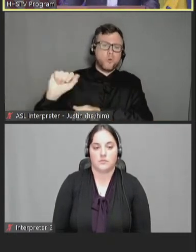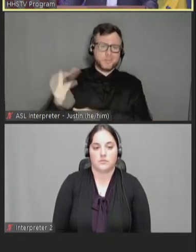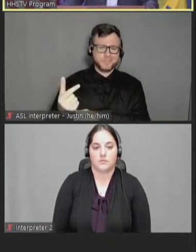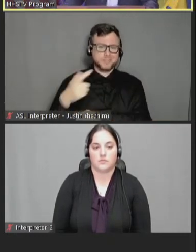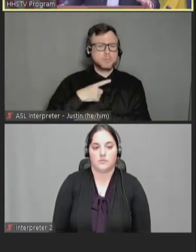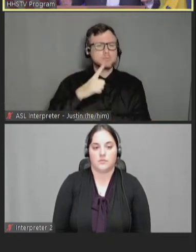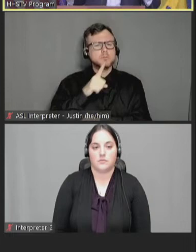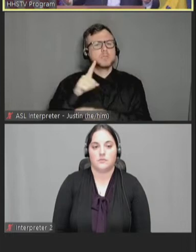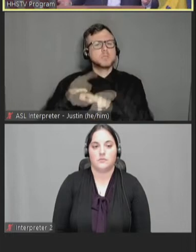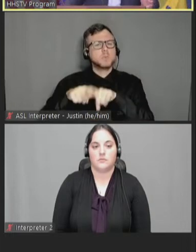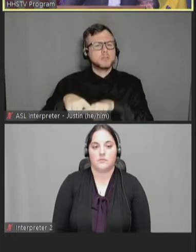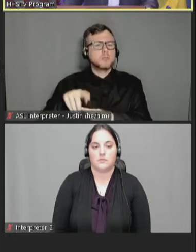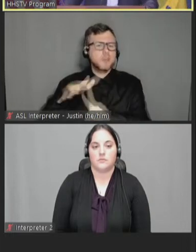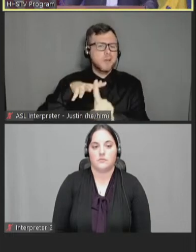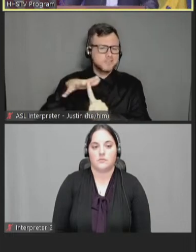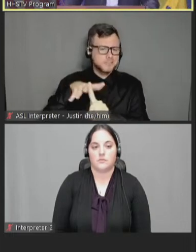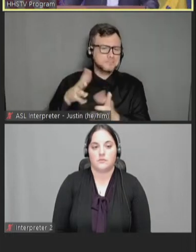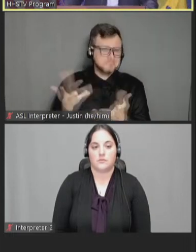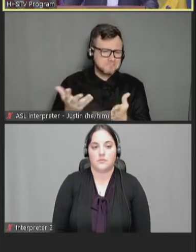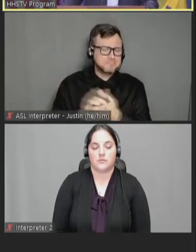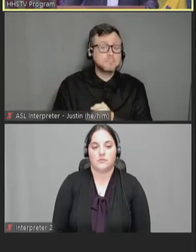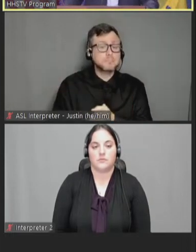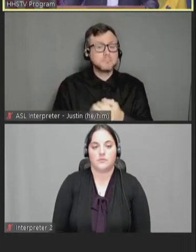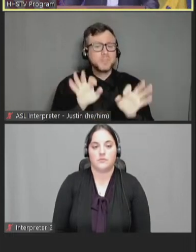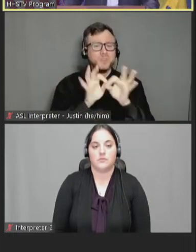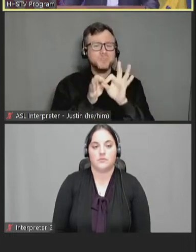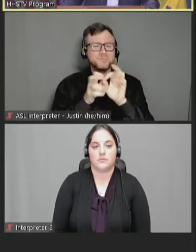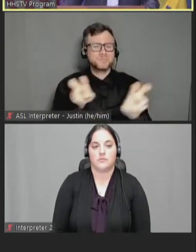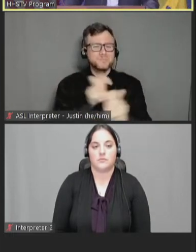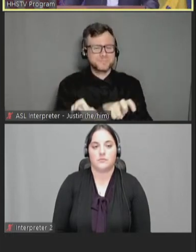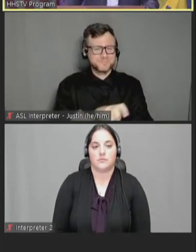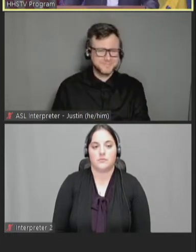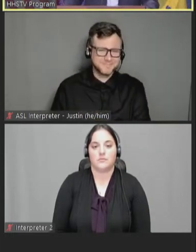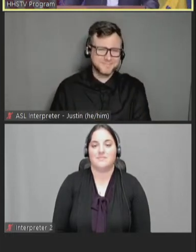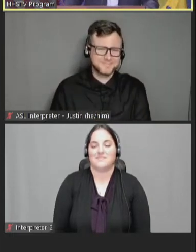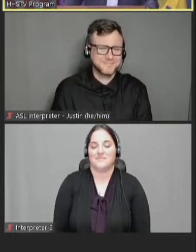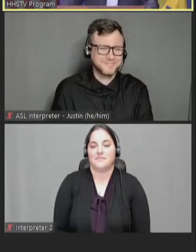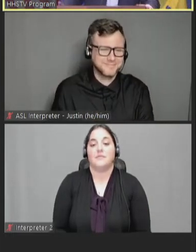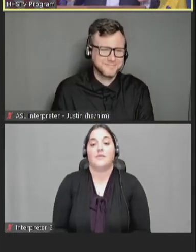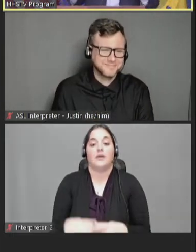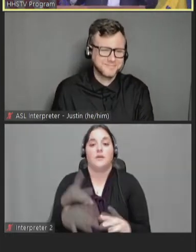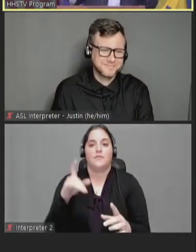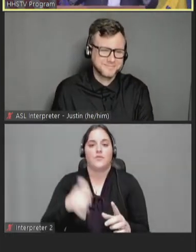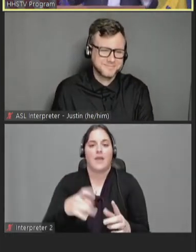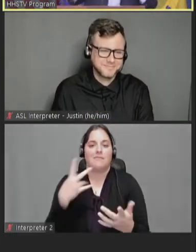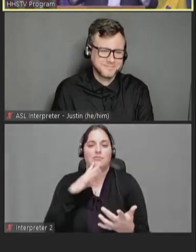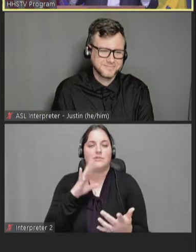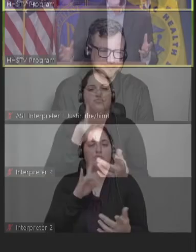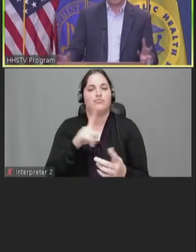on the context. And you have to take an empirical approach with these questions